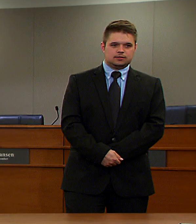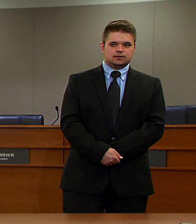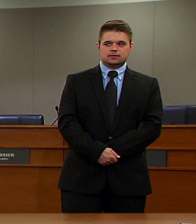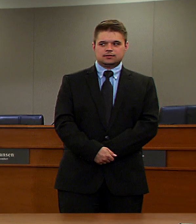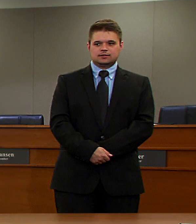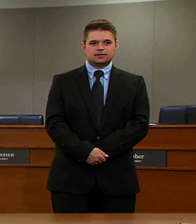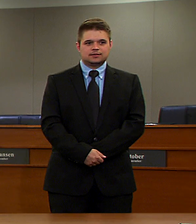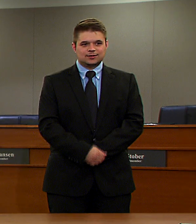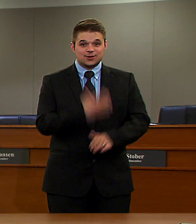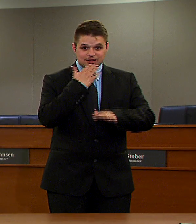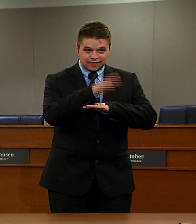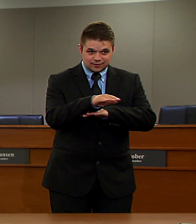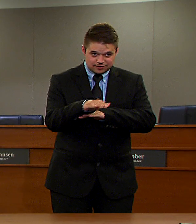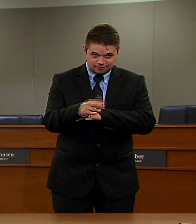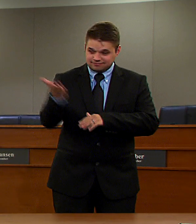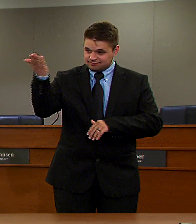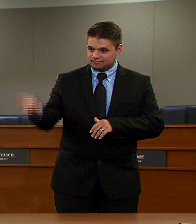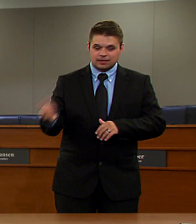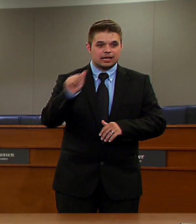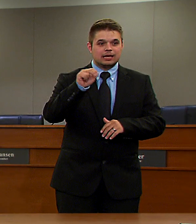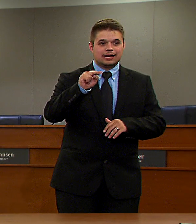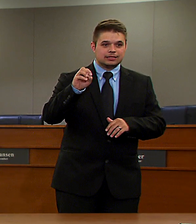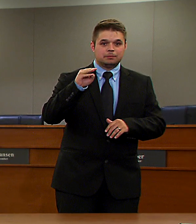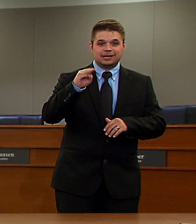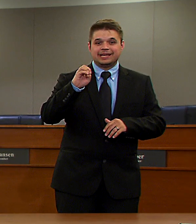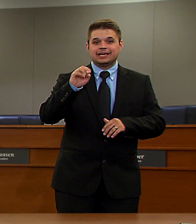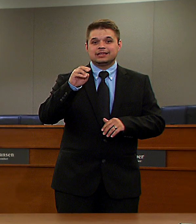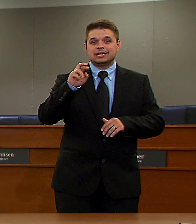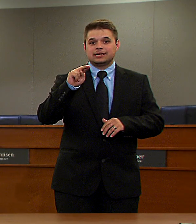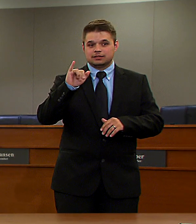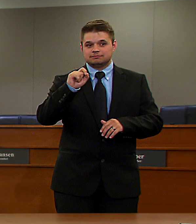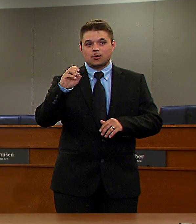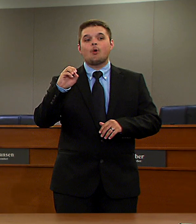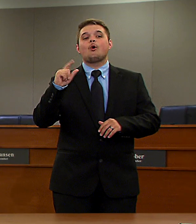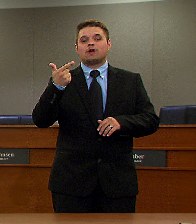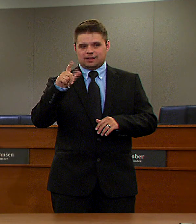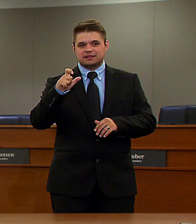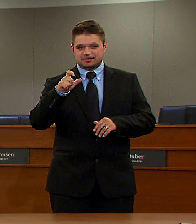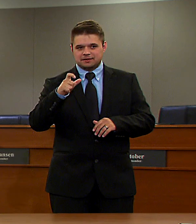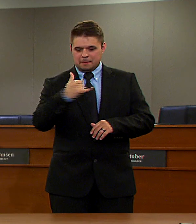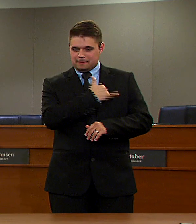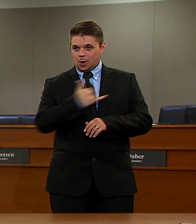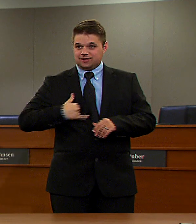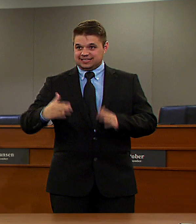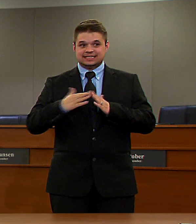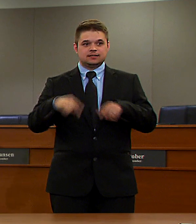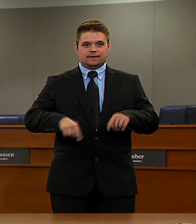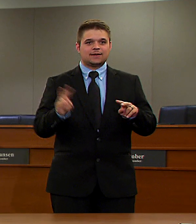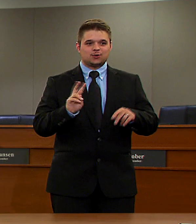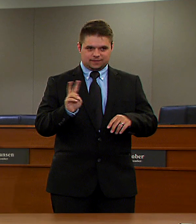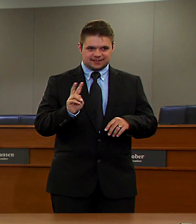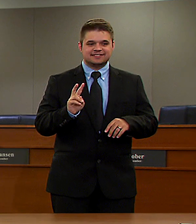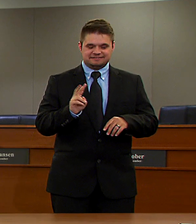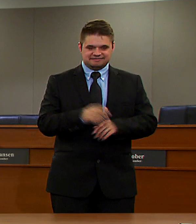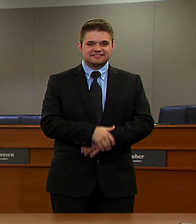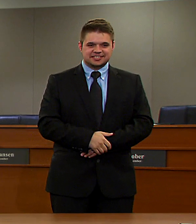Good afternoon, I'm Anne McEnerny-Ogle, Mayor for the City of Vancouver, and today is Tuesday, May 5th, Cinco de Mayo.